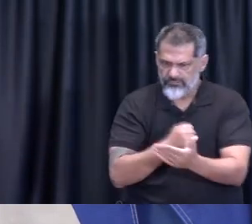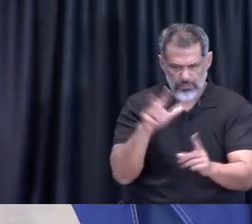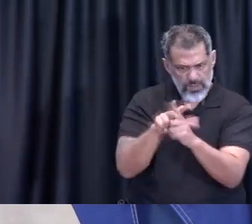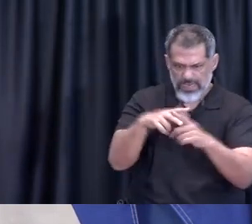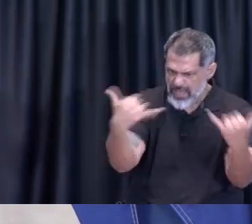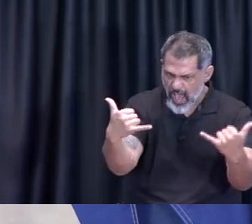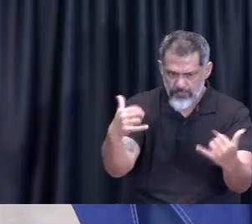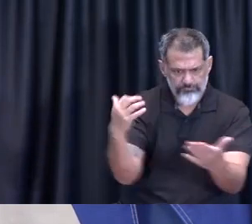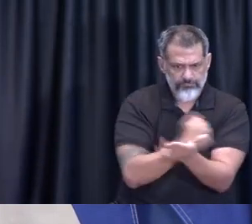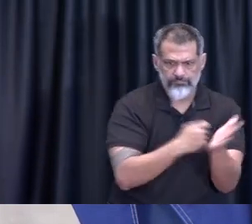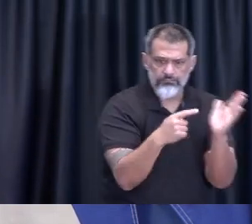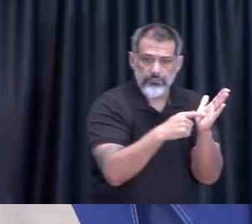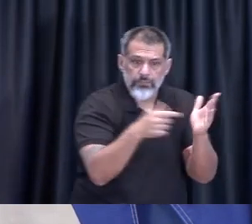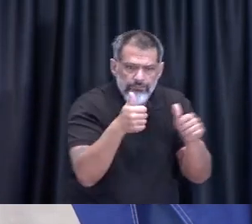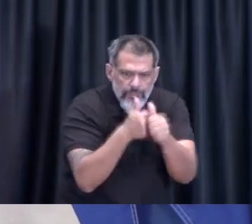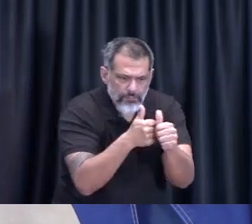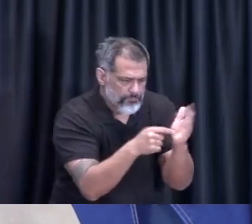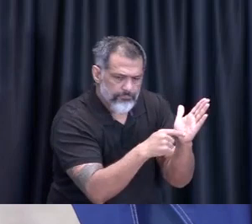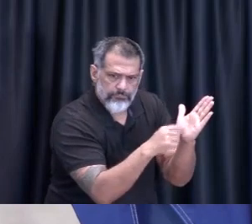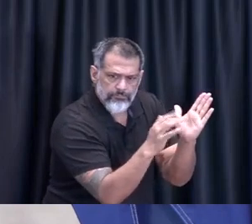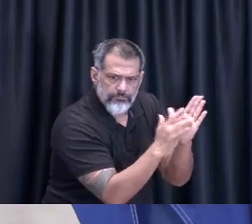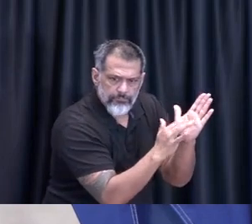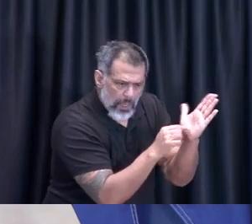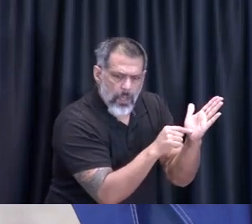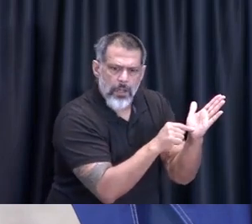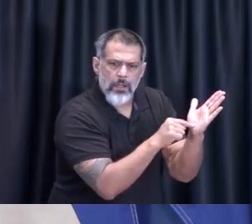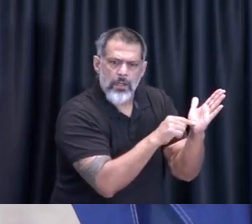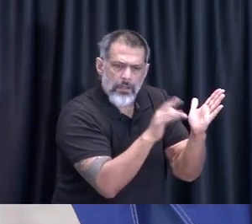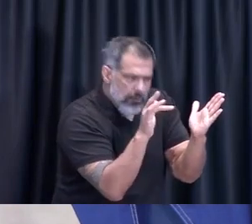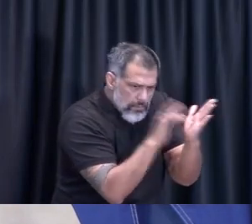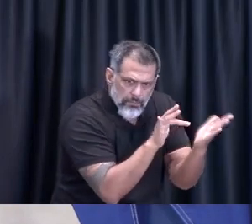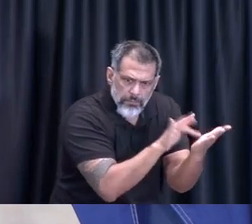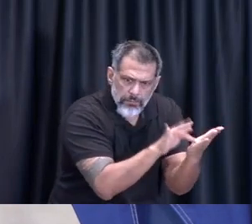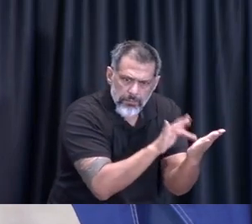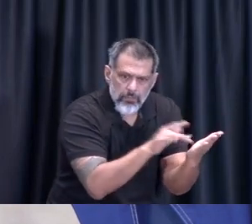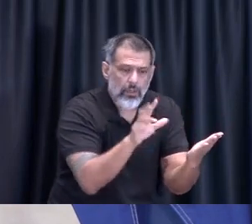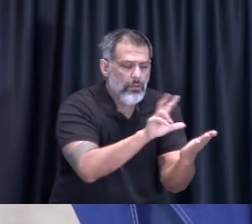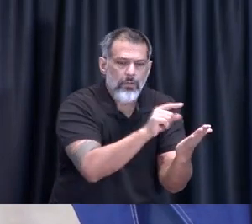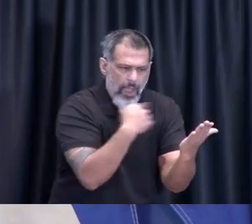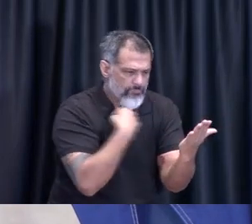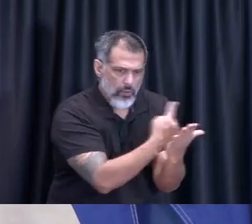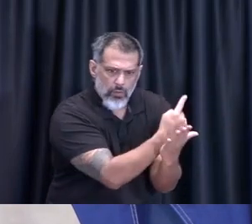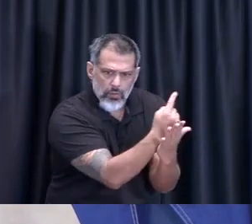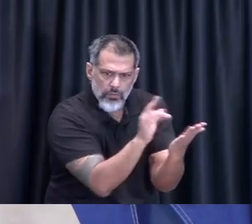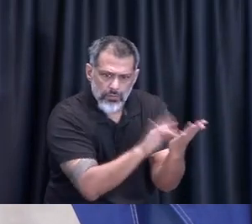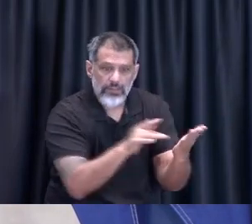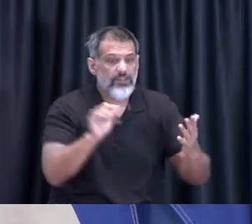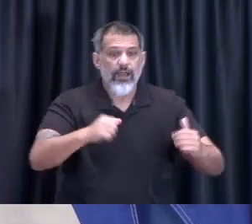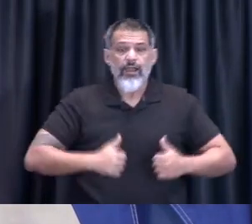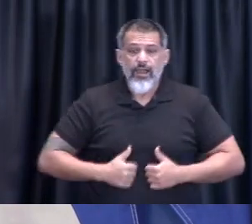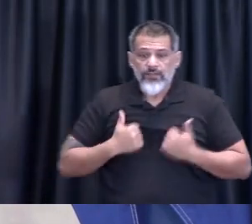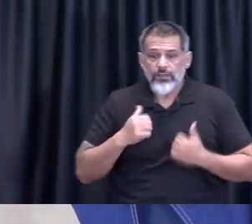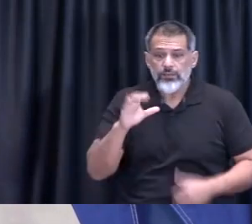live status updates sent to their personal device. They'll be able to have a live chat with a 311 agent online, and many more